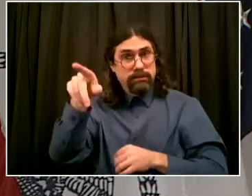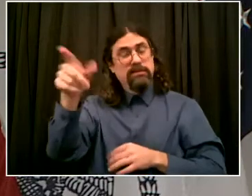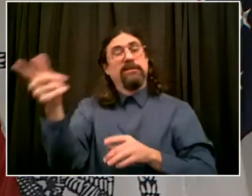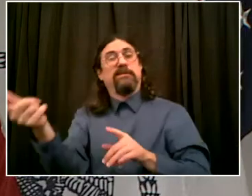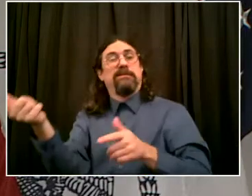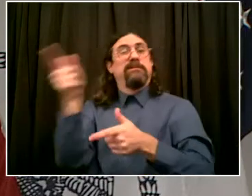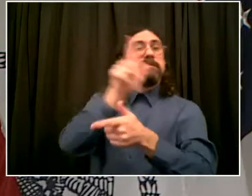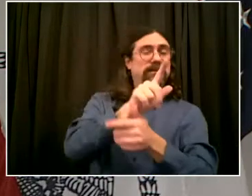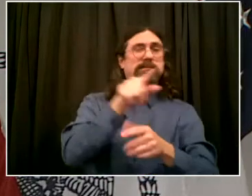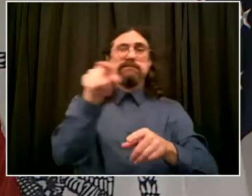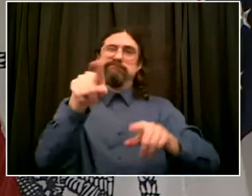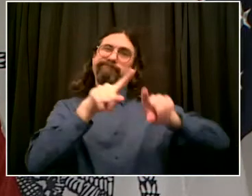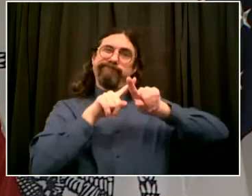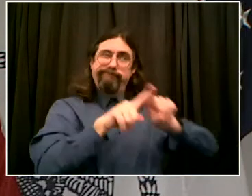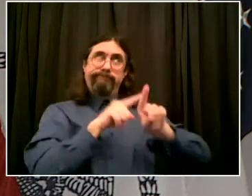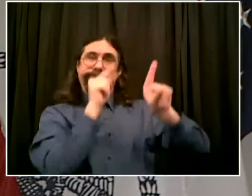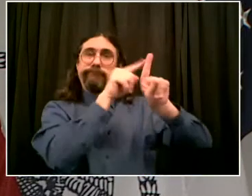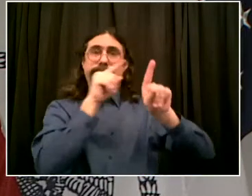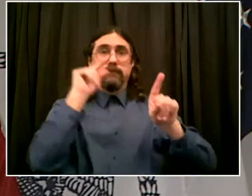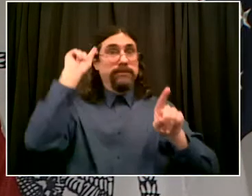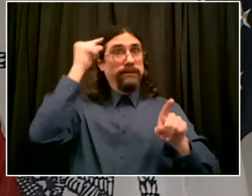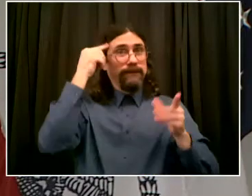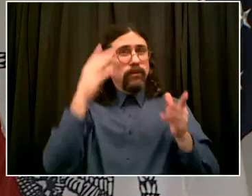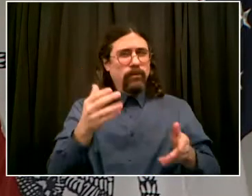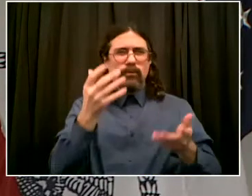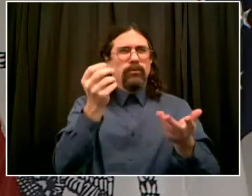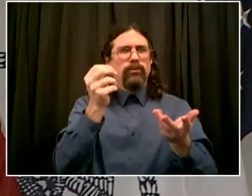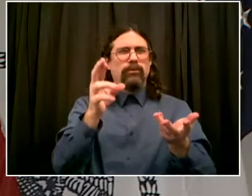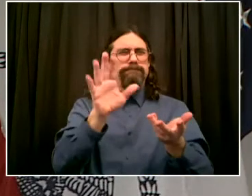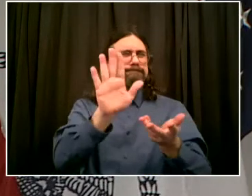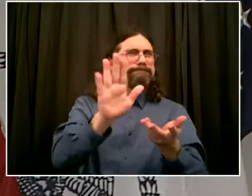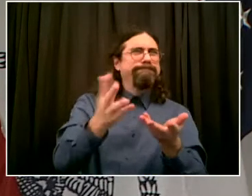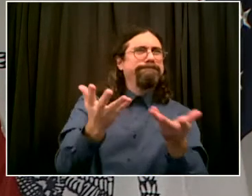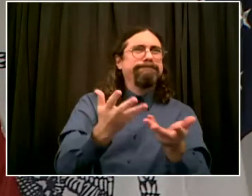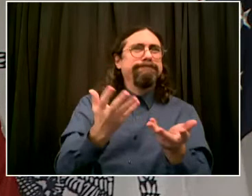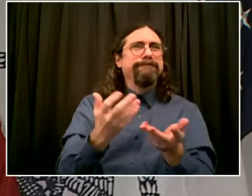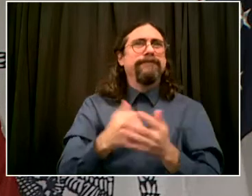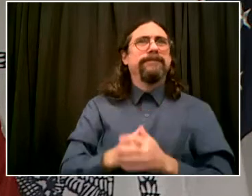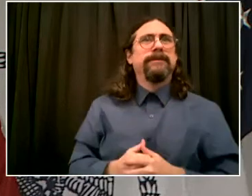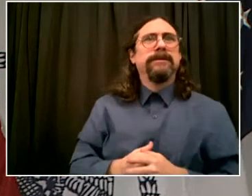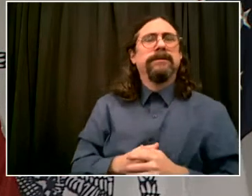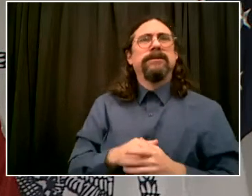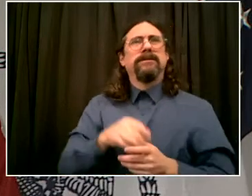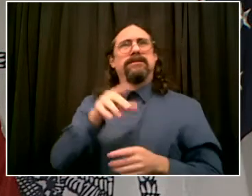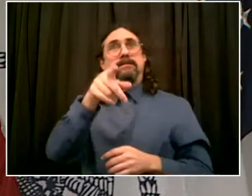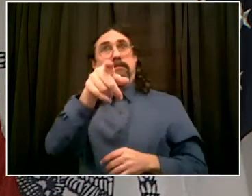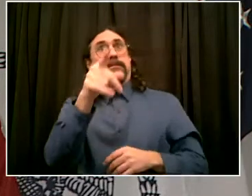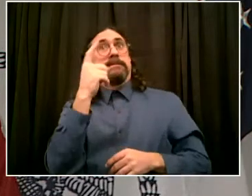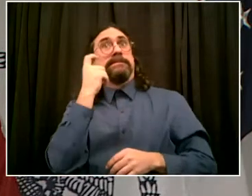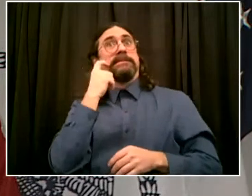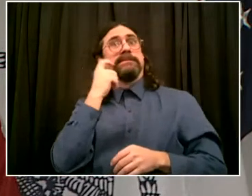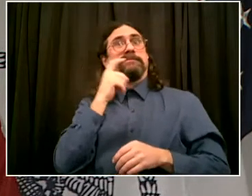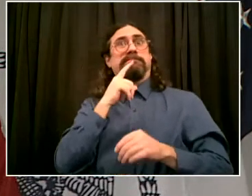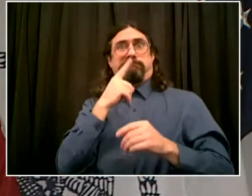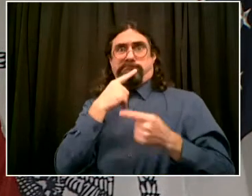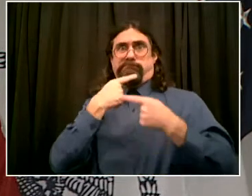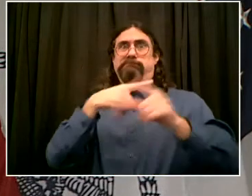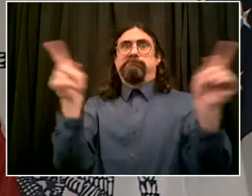PHARMACEUTICAL COMPANIES TO INCREASE THE NUMBER OF VACCINES ALLOCATED FOR NEW YORK BECAUSE WHEN YOU WARN PEOPLE THE CITY